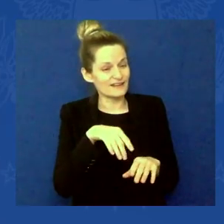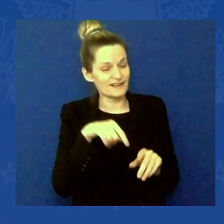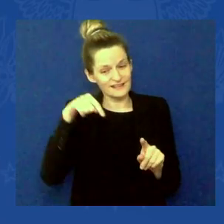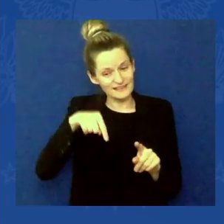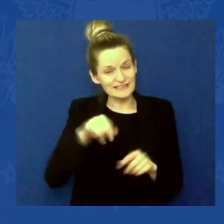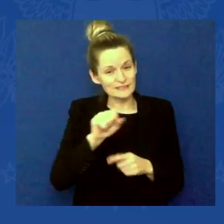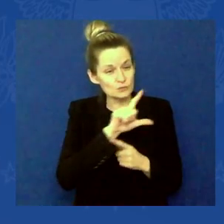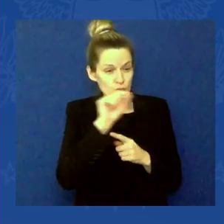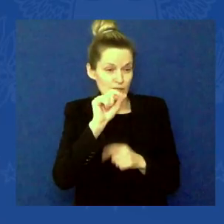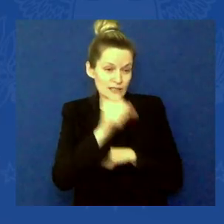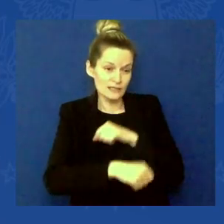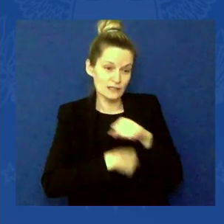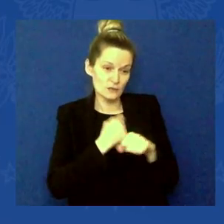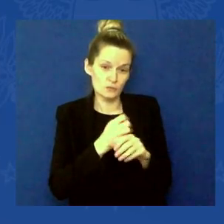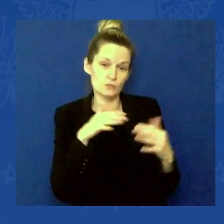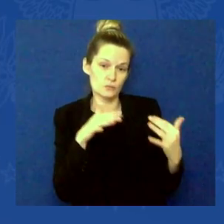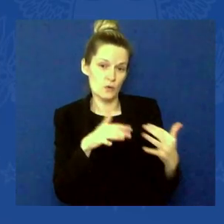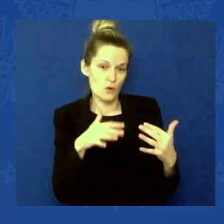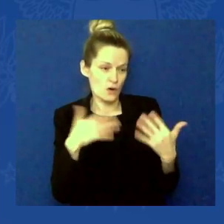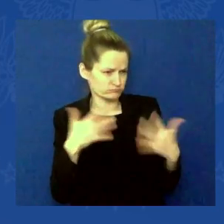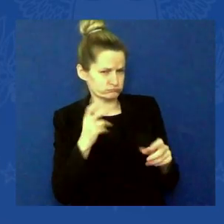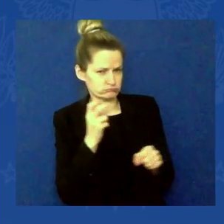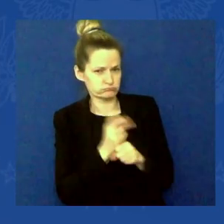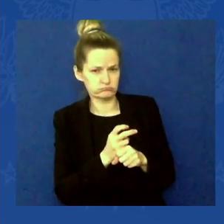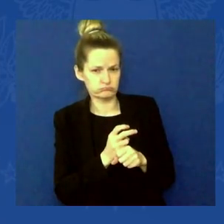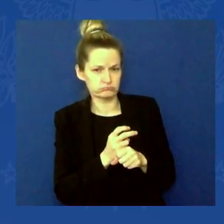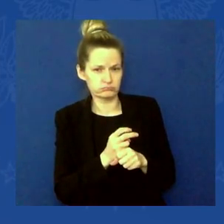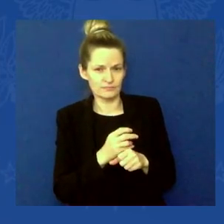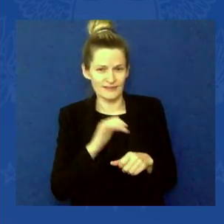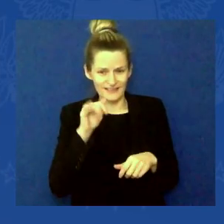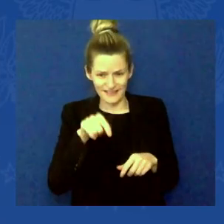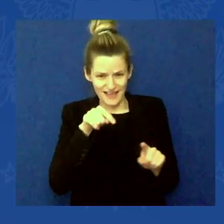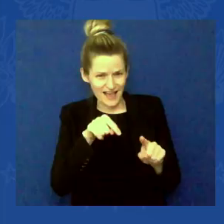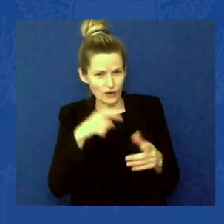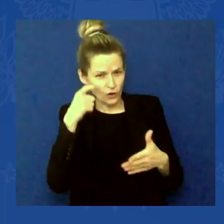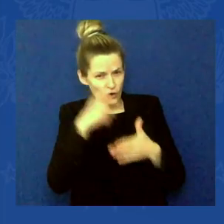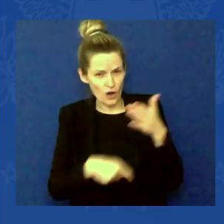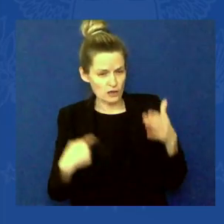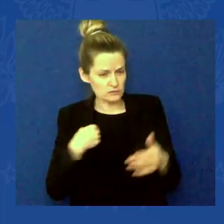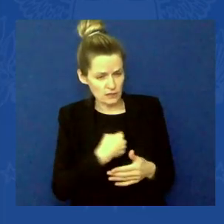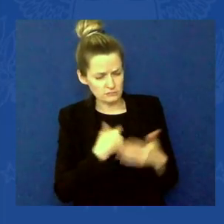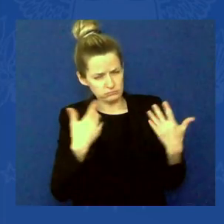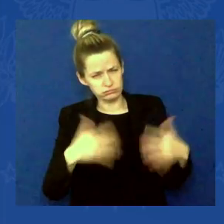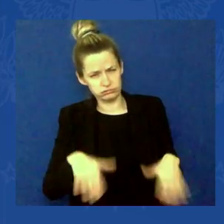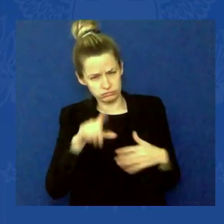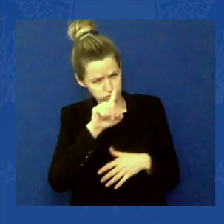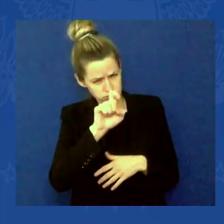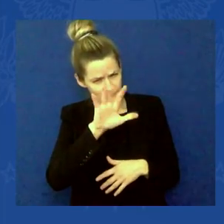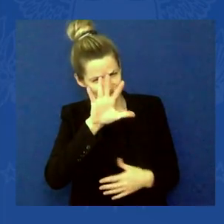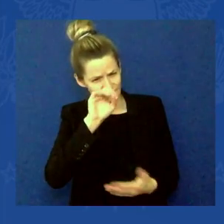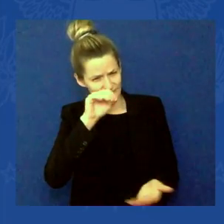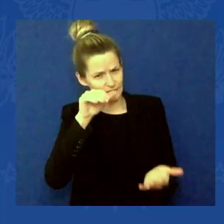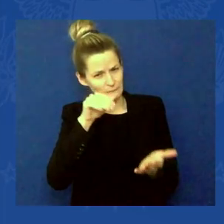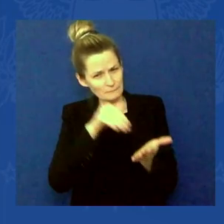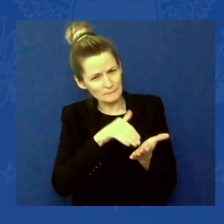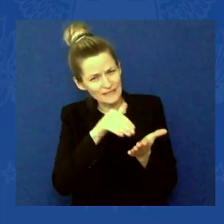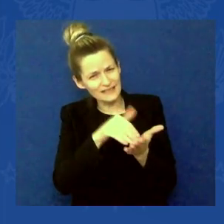cost us $150 million a day for 20 years or $300 million a day for 20 years; who -- and I --